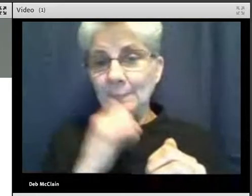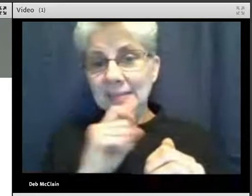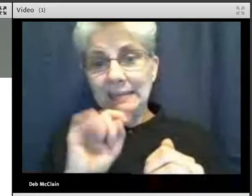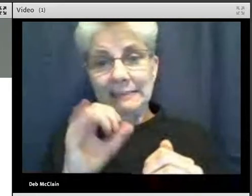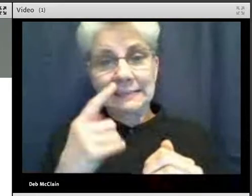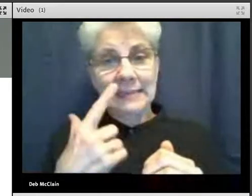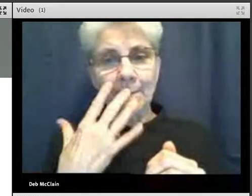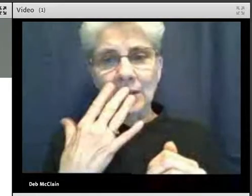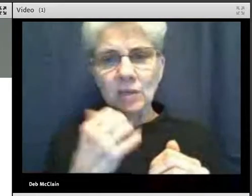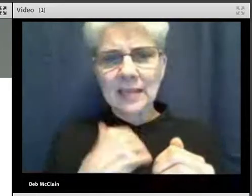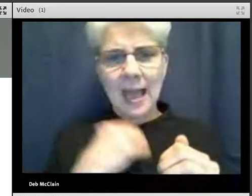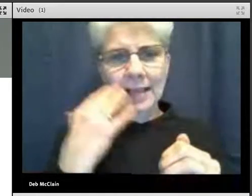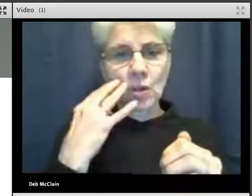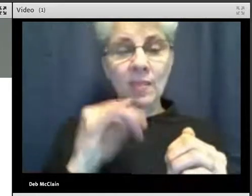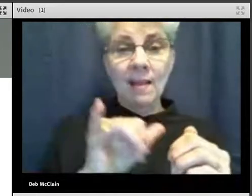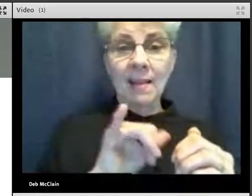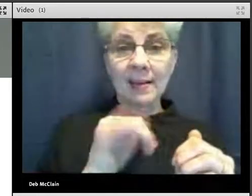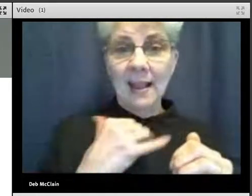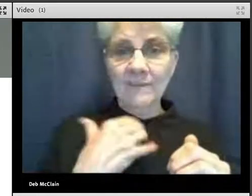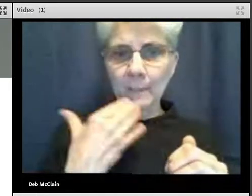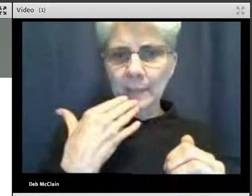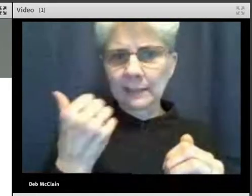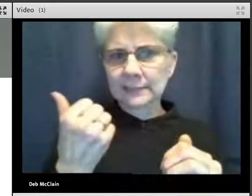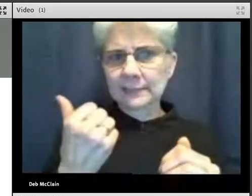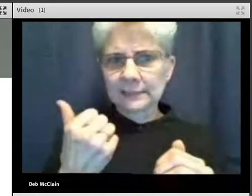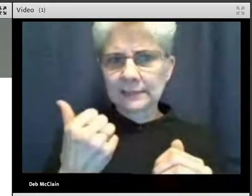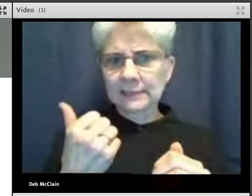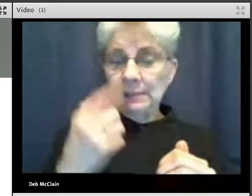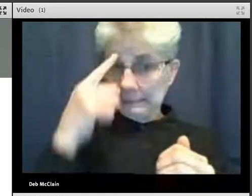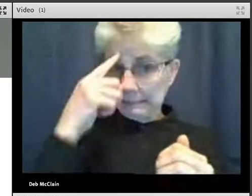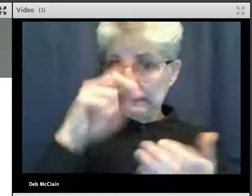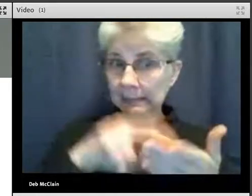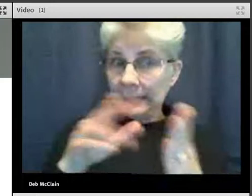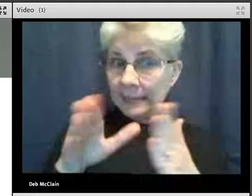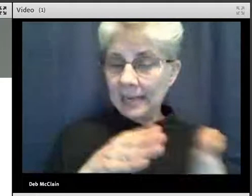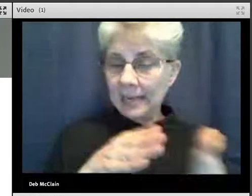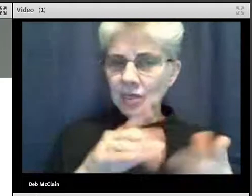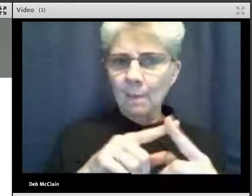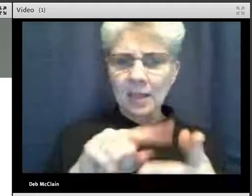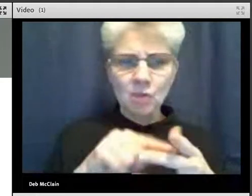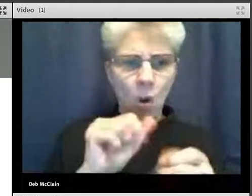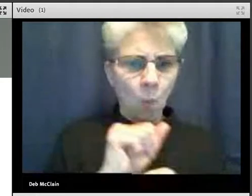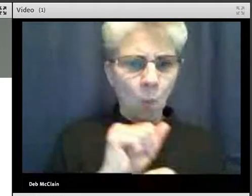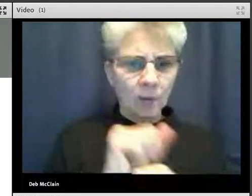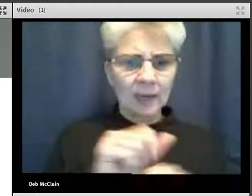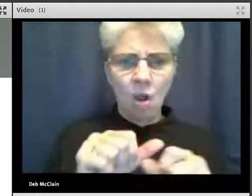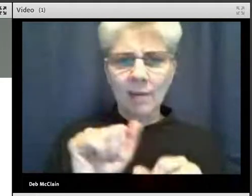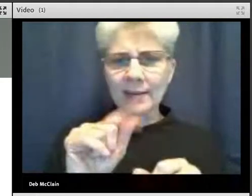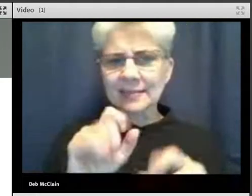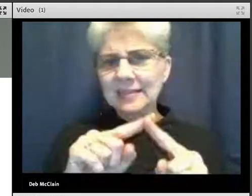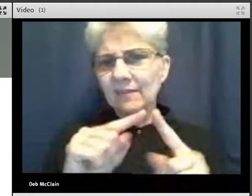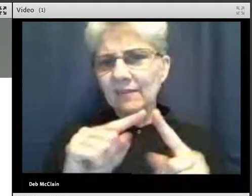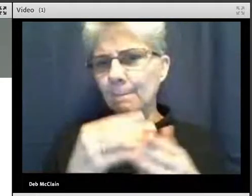How do I know that I didn't miss a tag? Because I know that I have the best intentions, but I start working on a site.